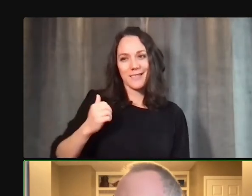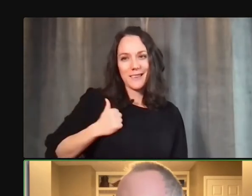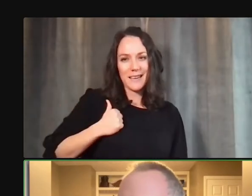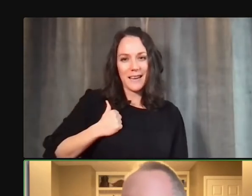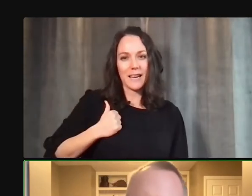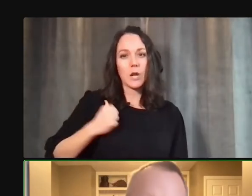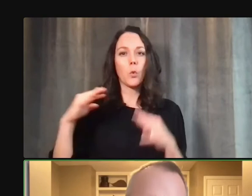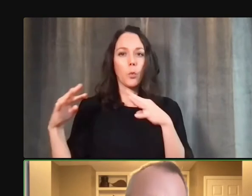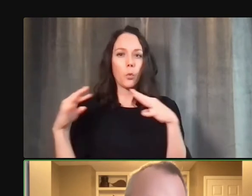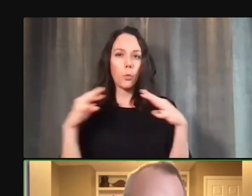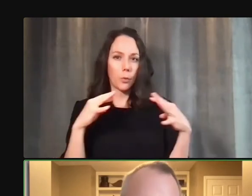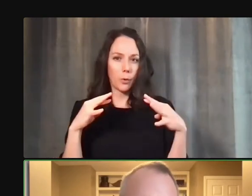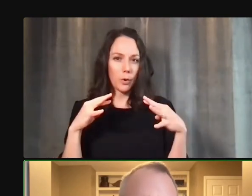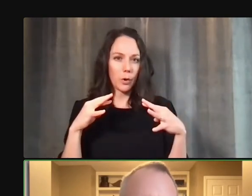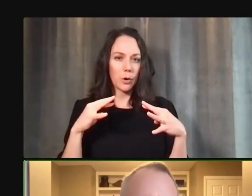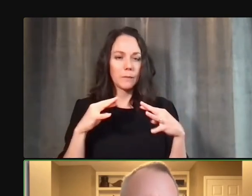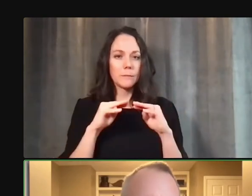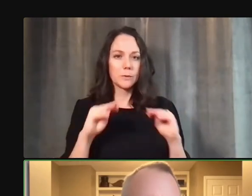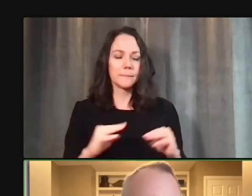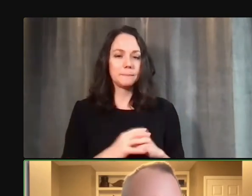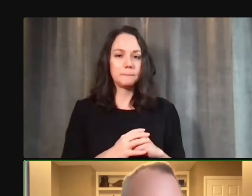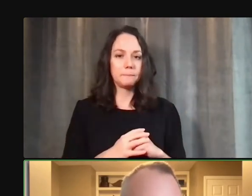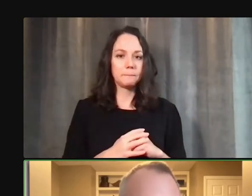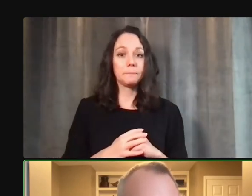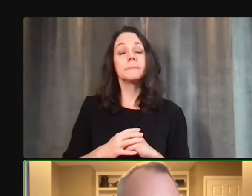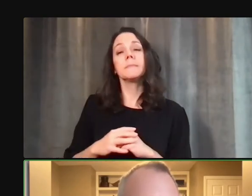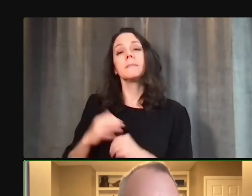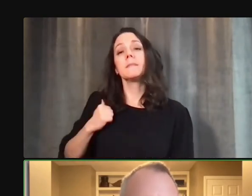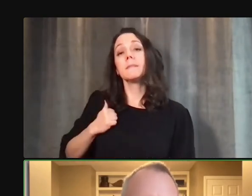The Canadian Museum of History has recently opened